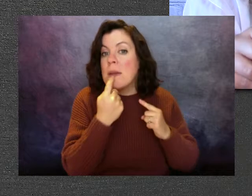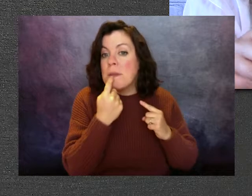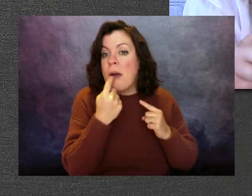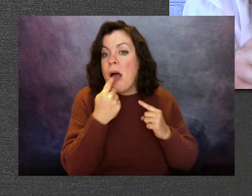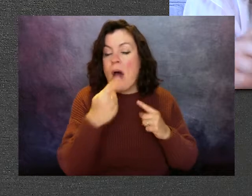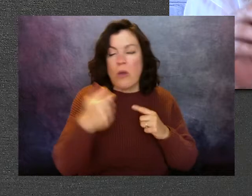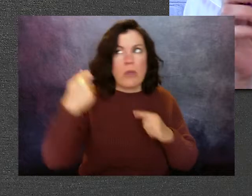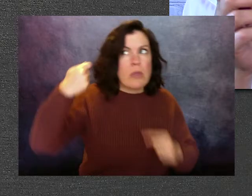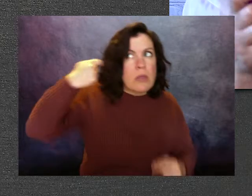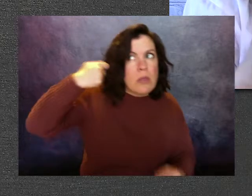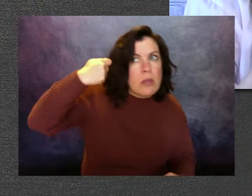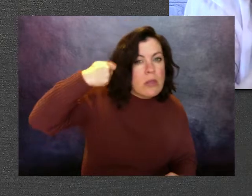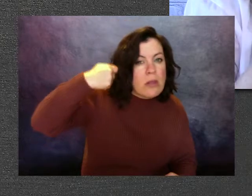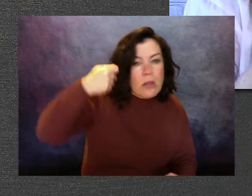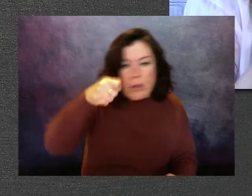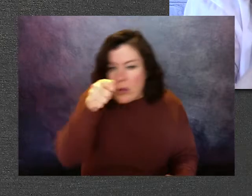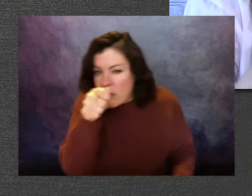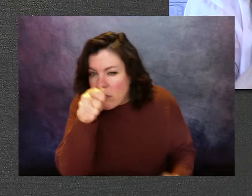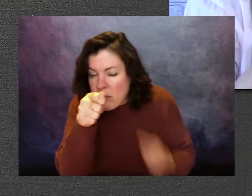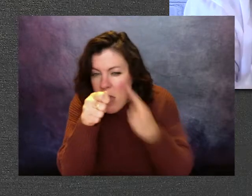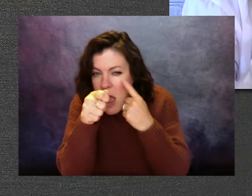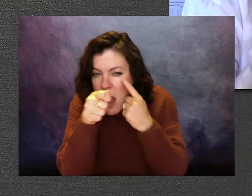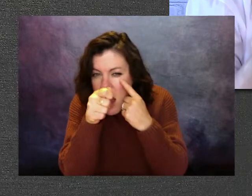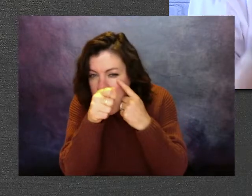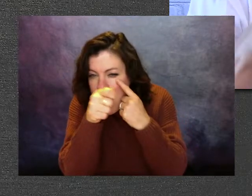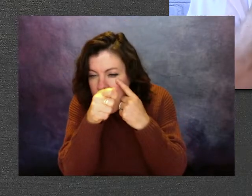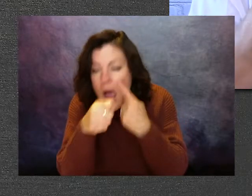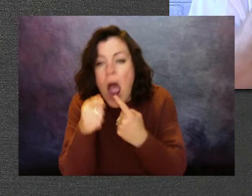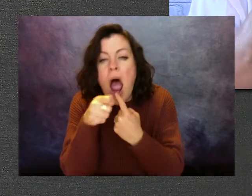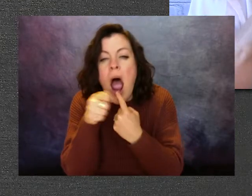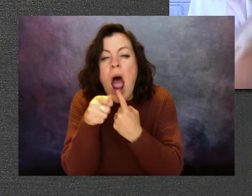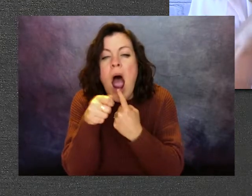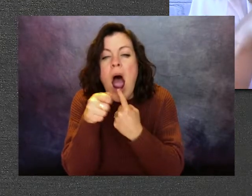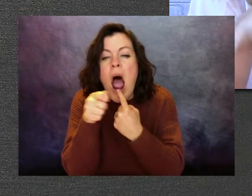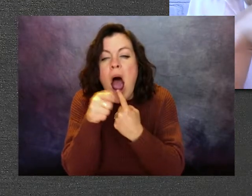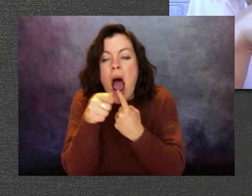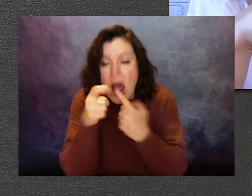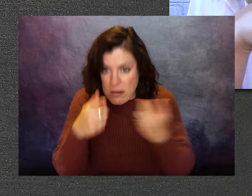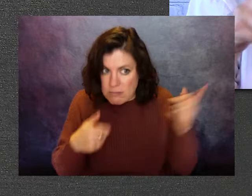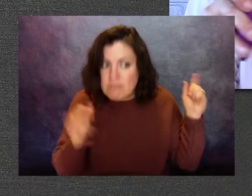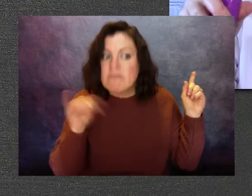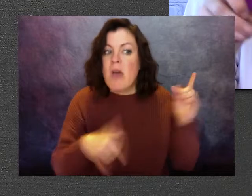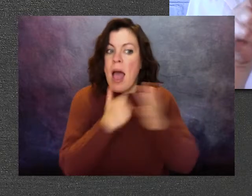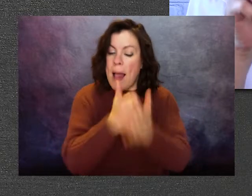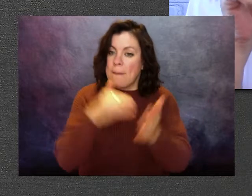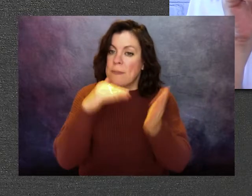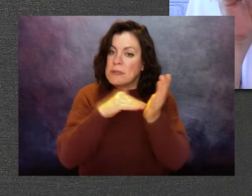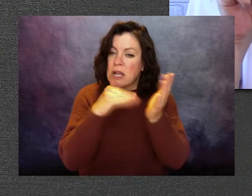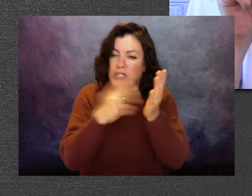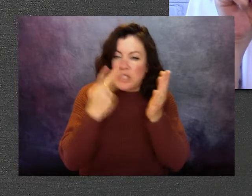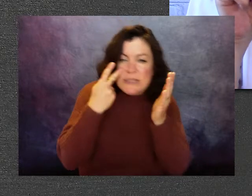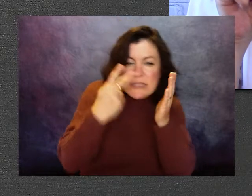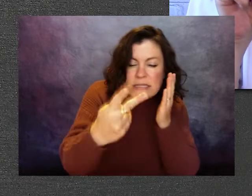Right, so the veterinarian will use this to, look in to see, look in to see